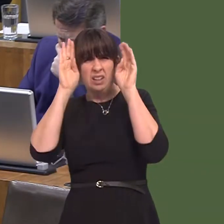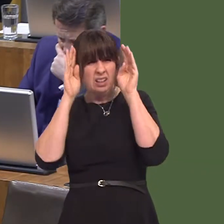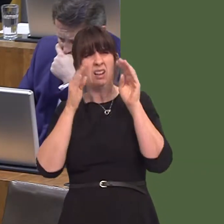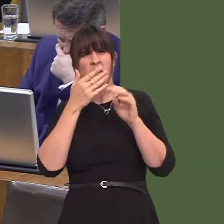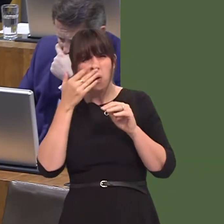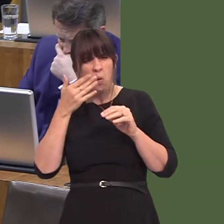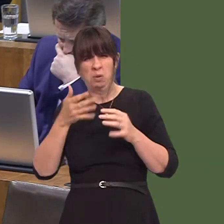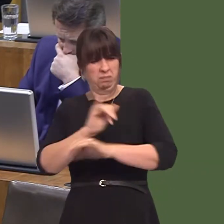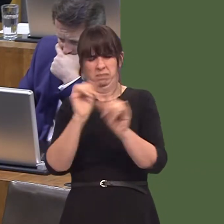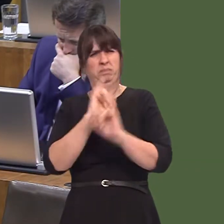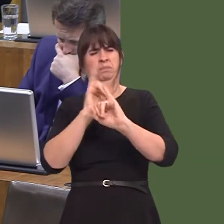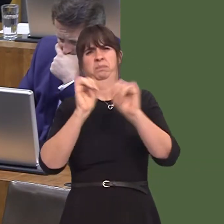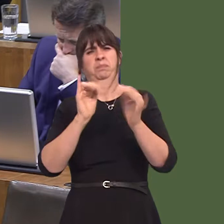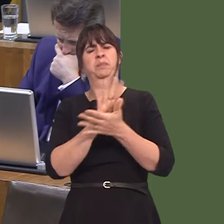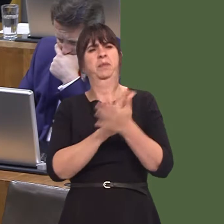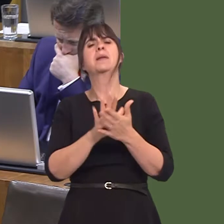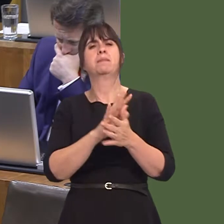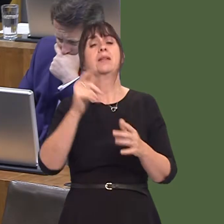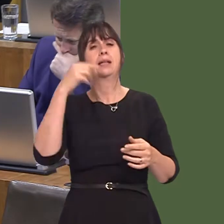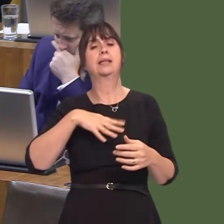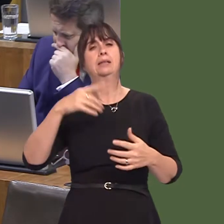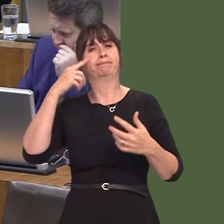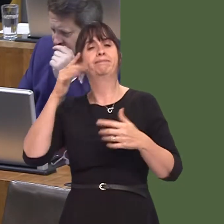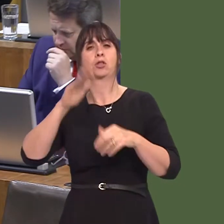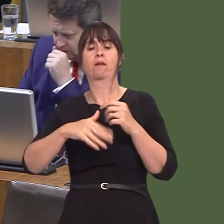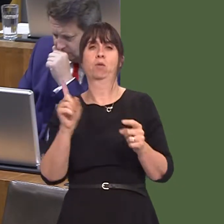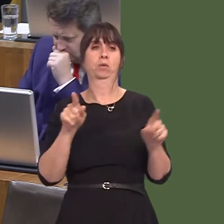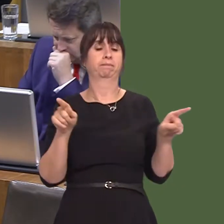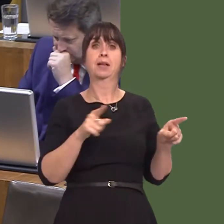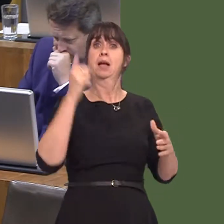Itís not just the penalties; itís the sentencing guidelines as well, because the maximum penalty